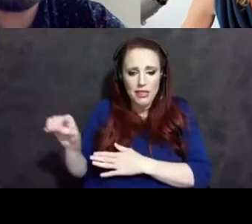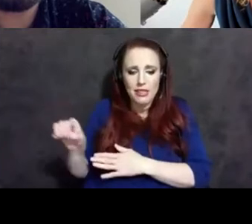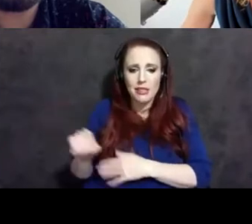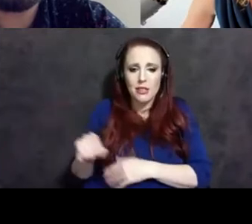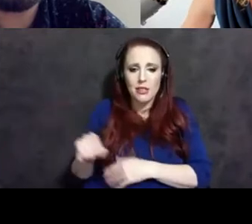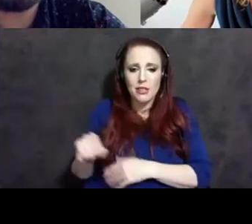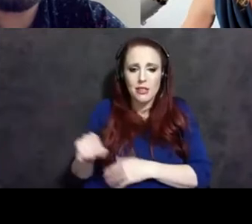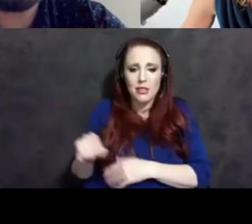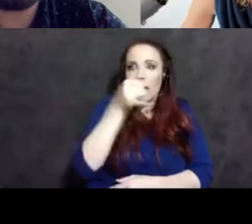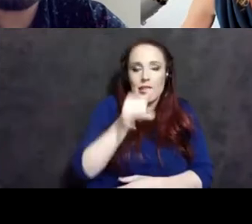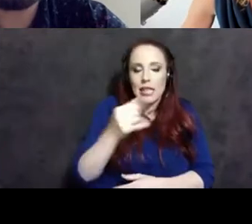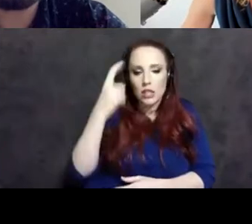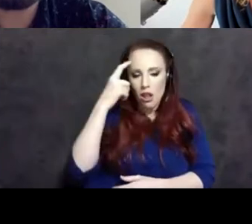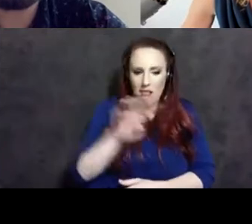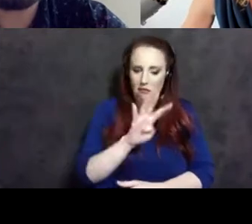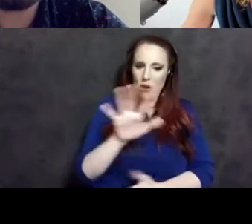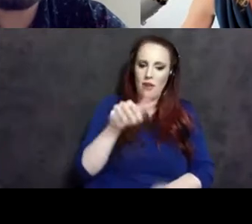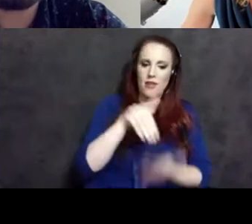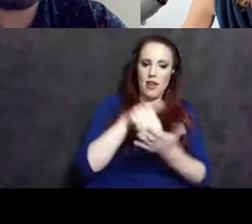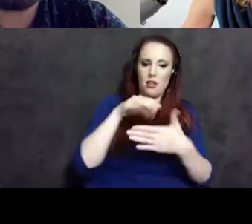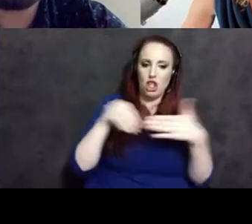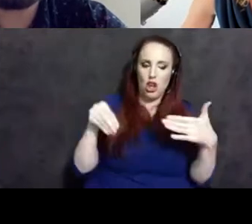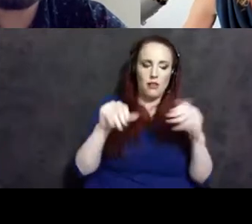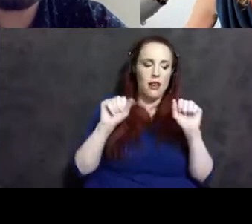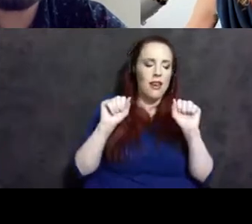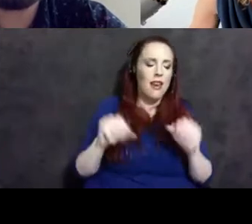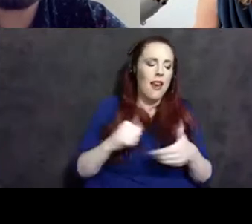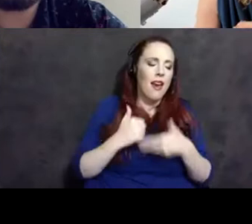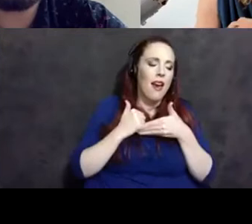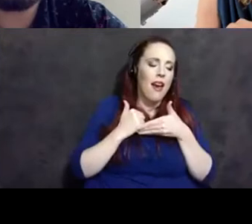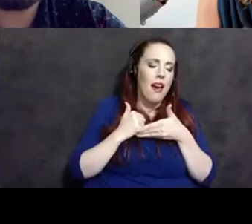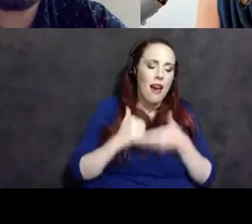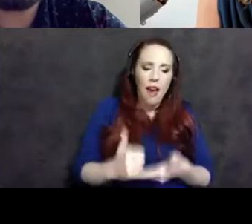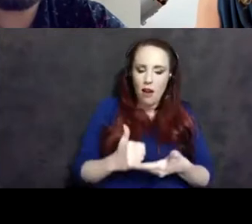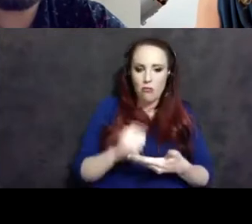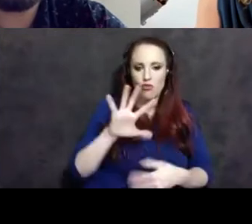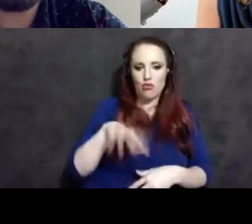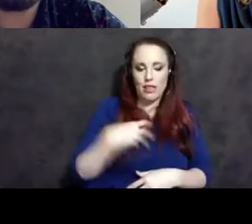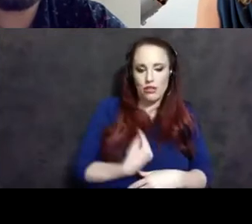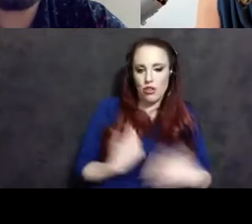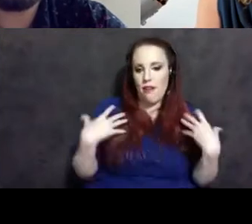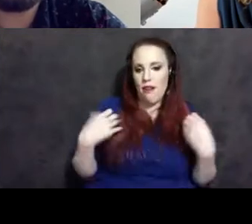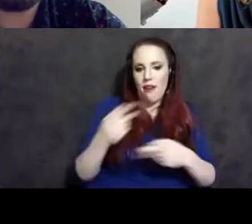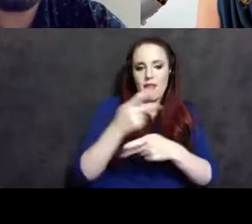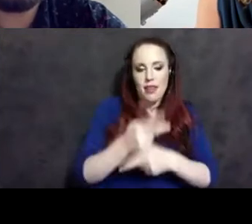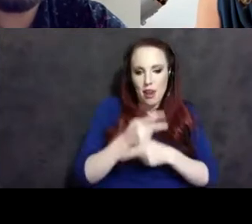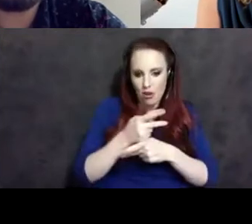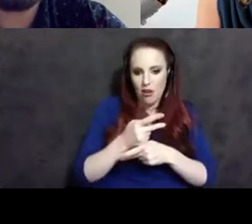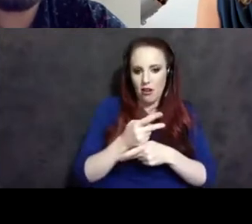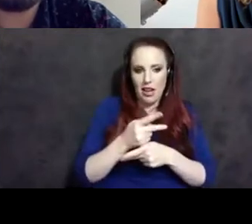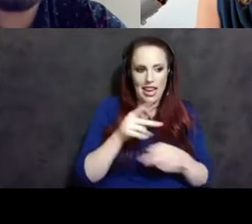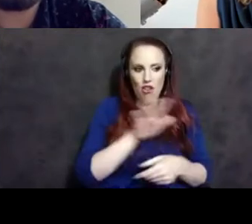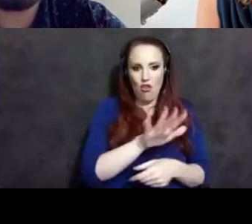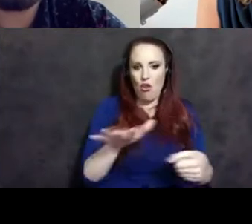$45,000 can help with the transgender health care within the entire community in Jackson